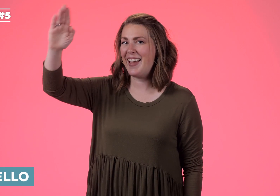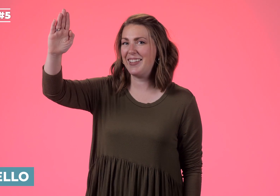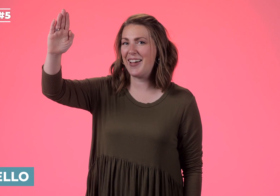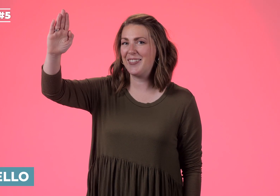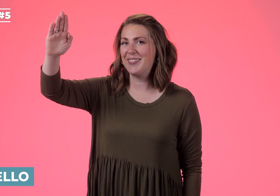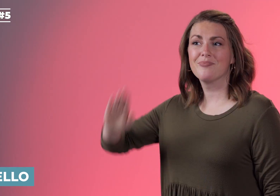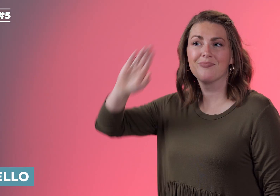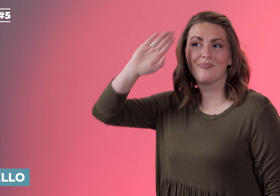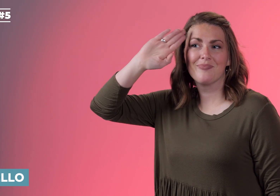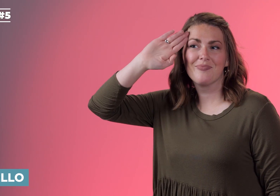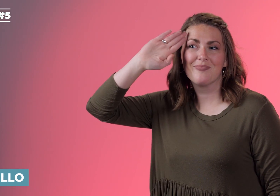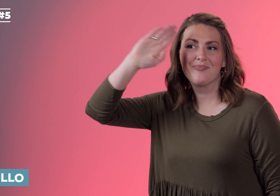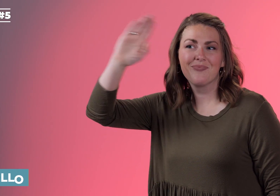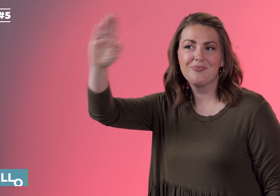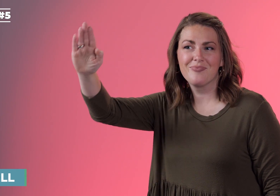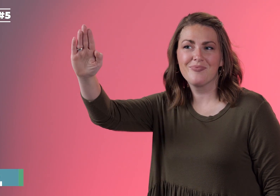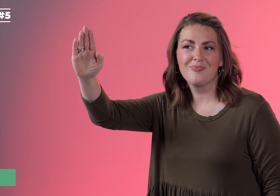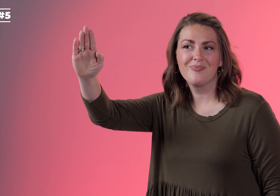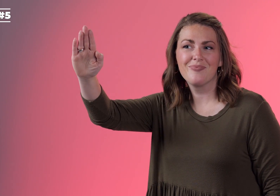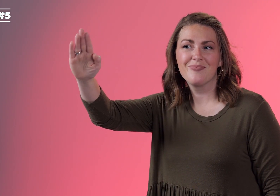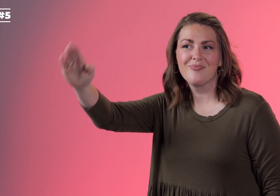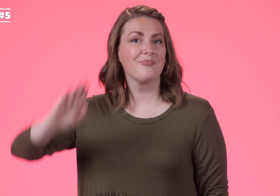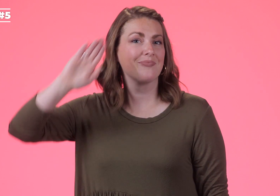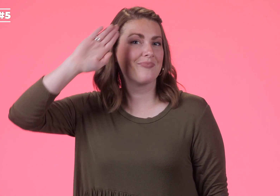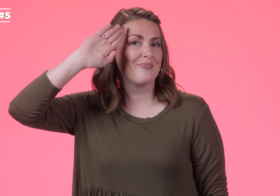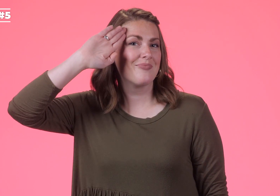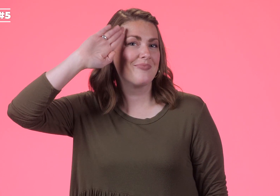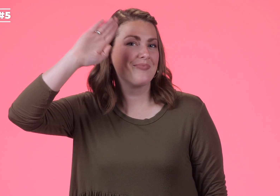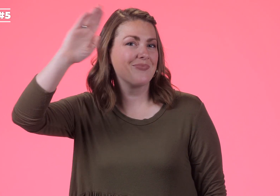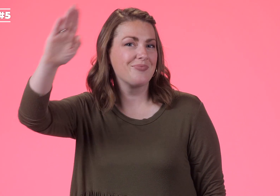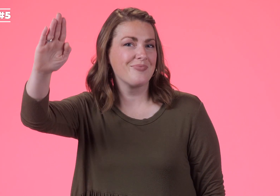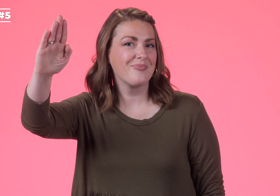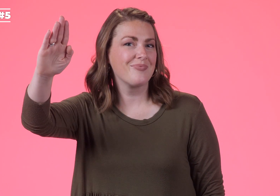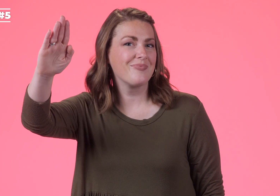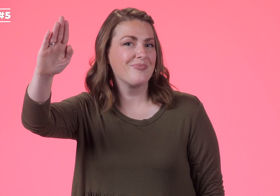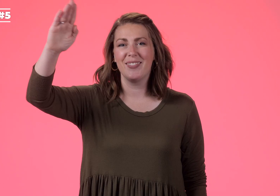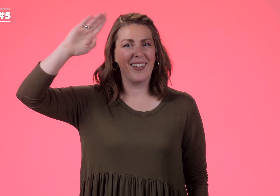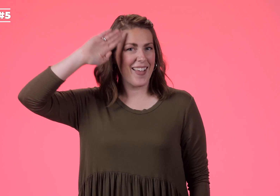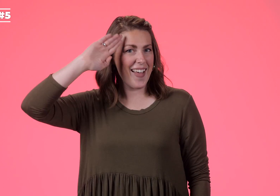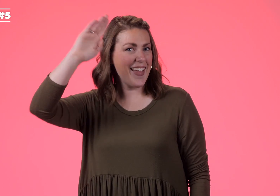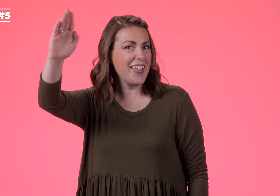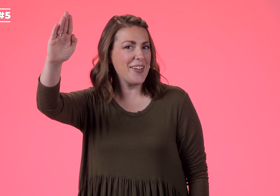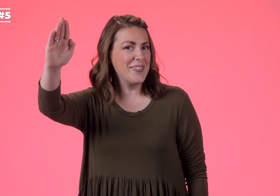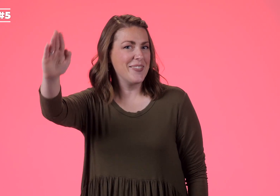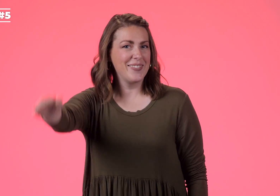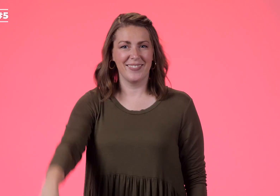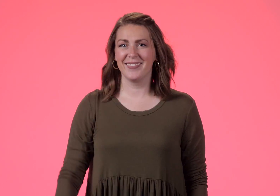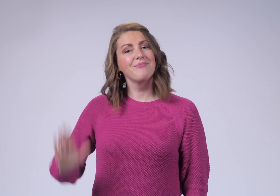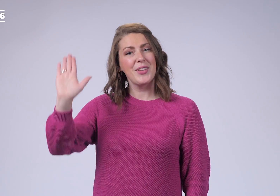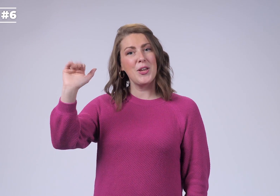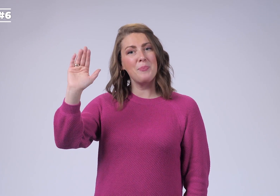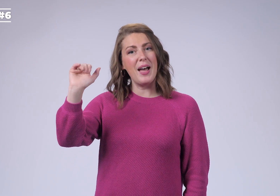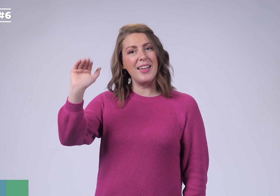hello,' you've got your hand right up here at your forehead and it's coming out 'hello.' 'Goodbye,